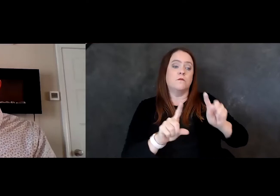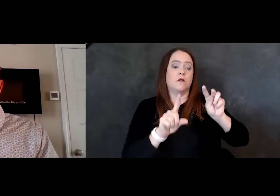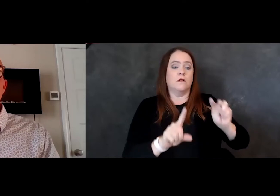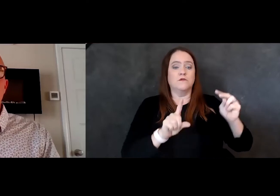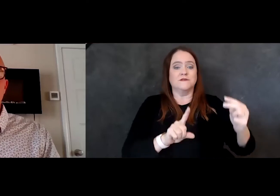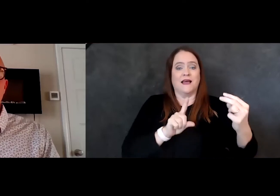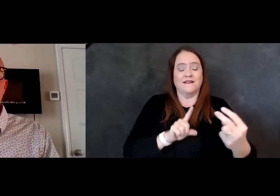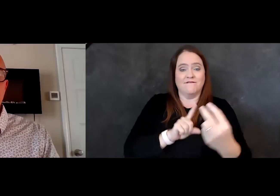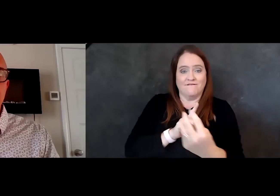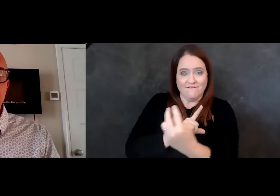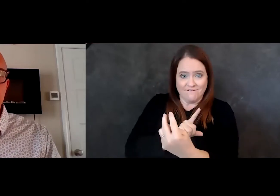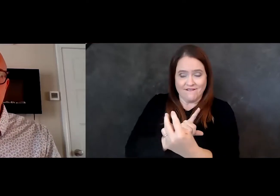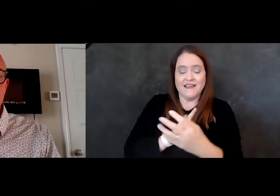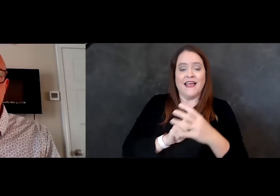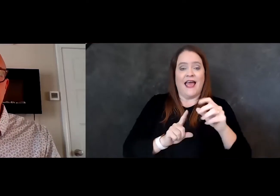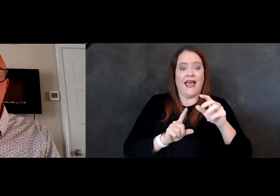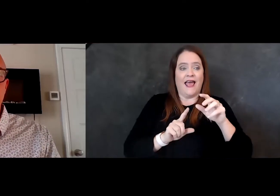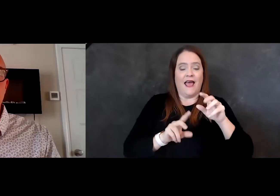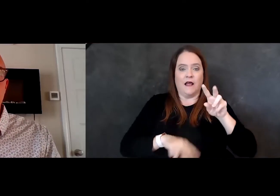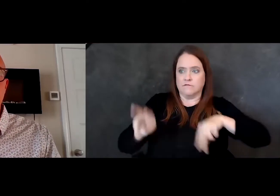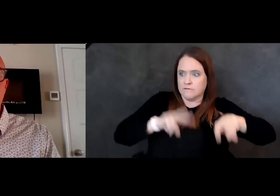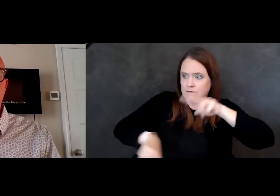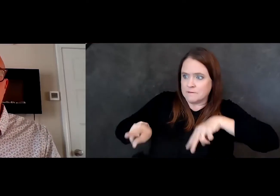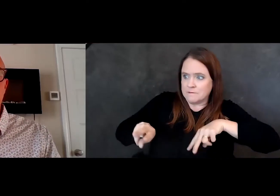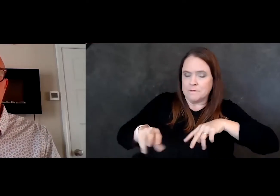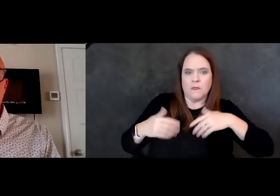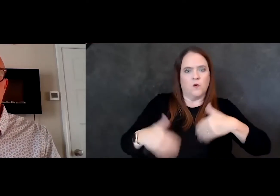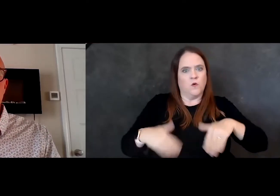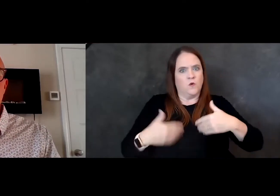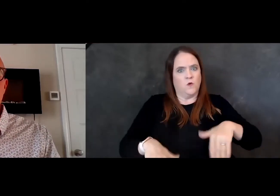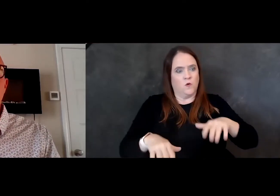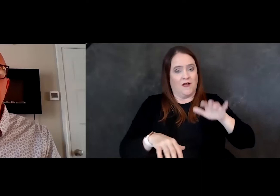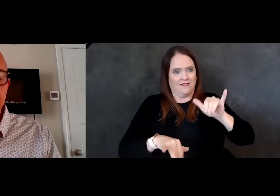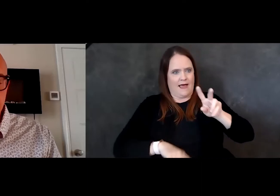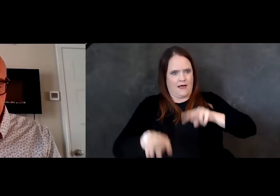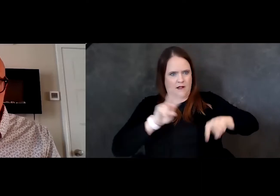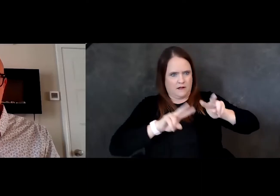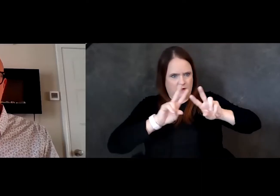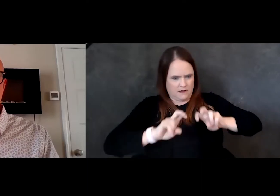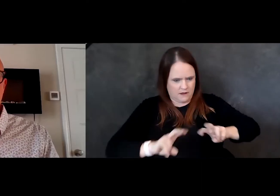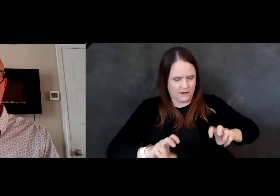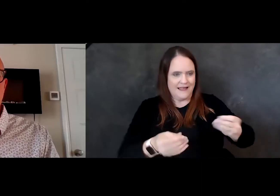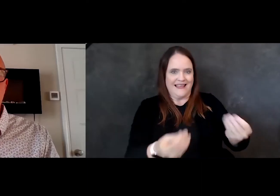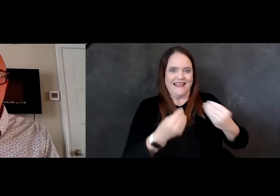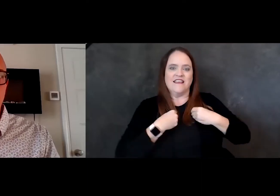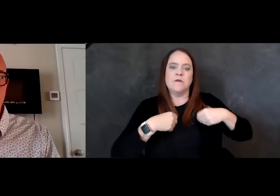perspective, provided me a chance to communicate to leadership, you know not only the great